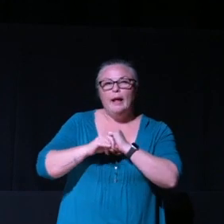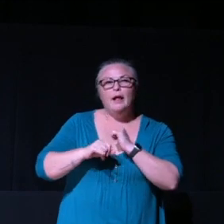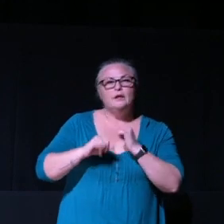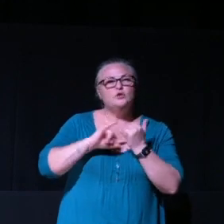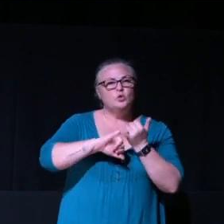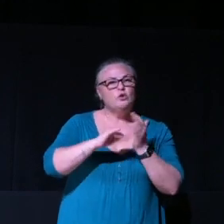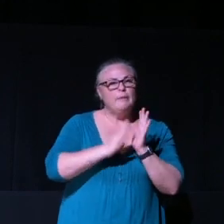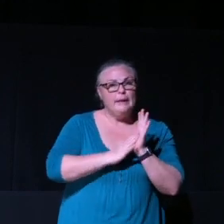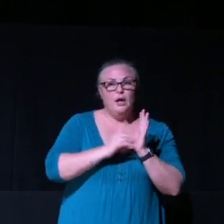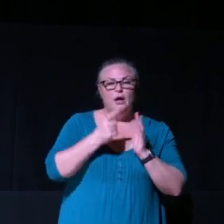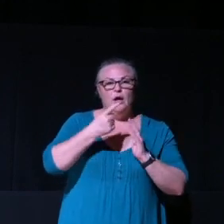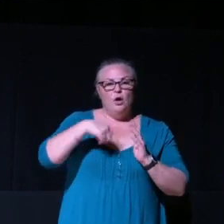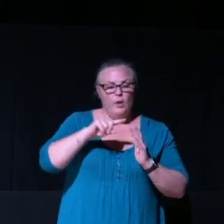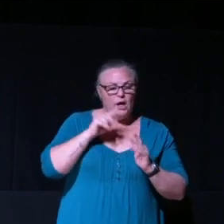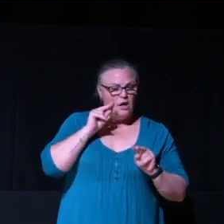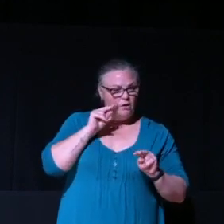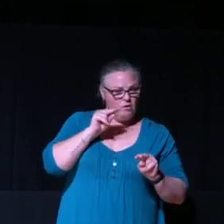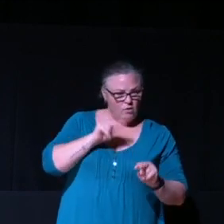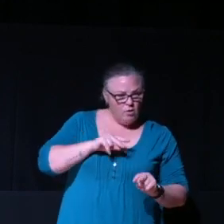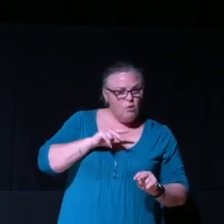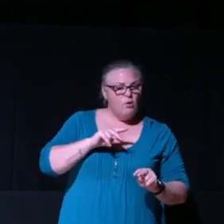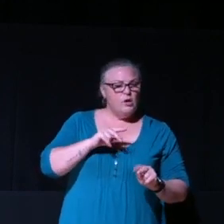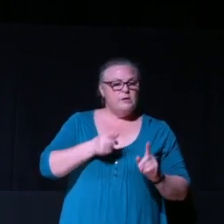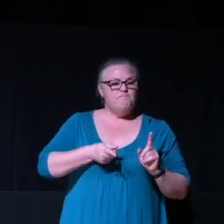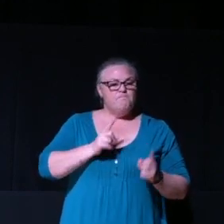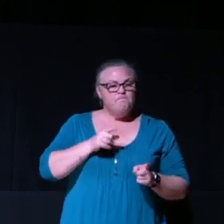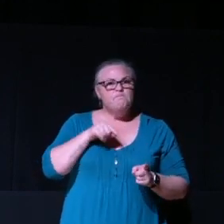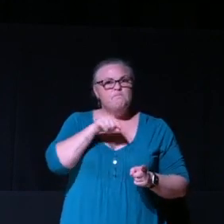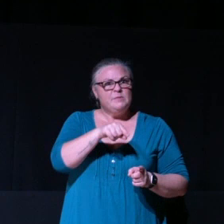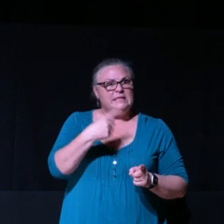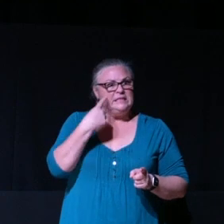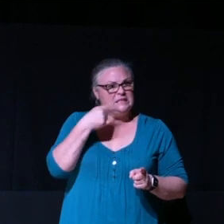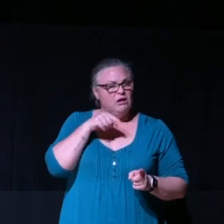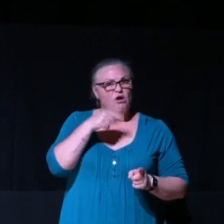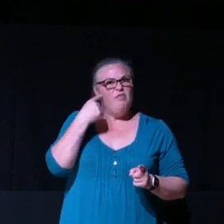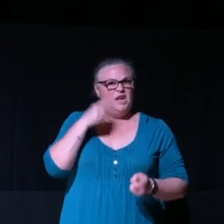people have to say and we take it as gospel, a lot of the moral codes